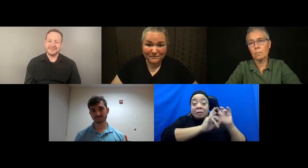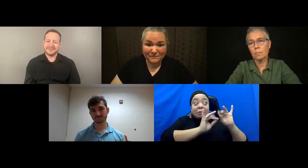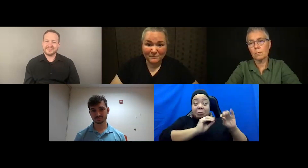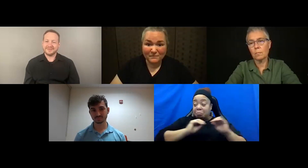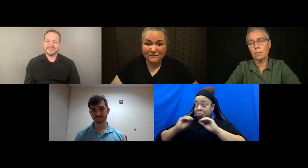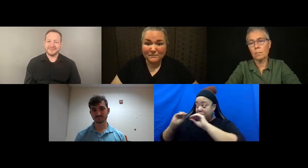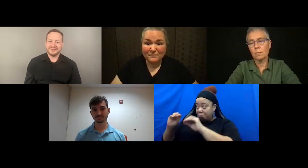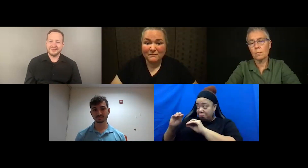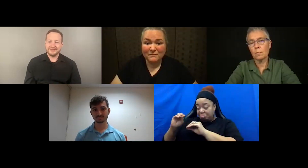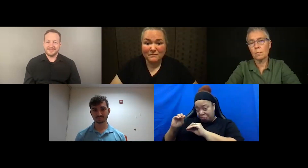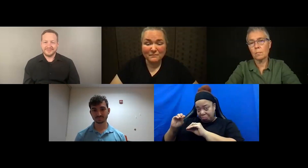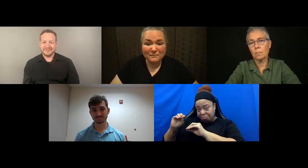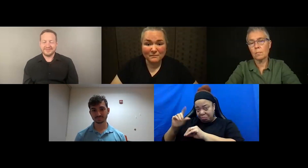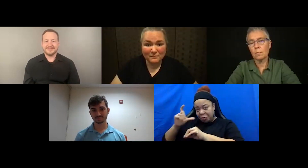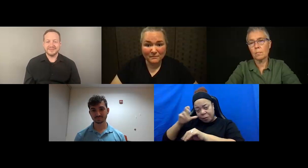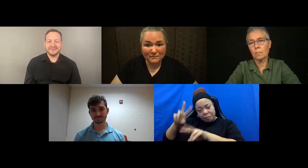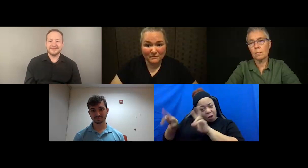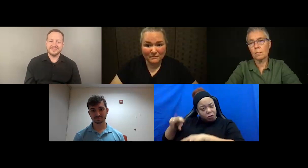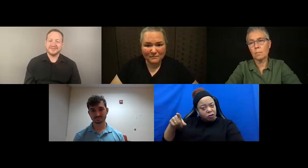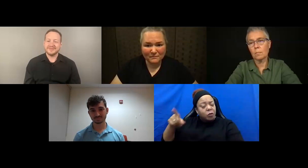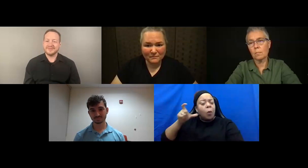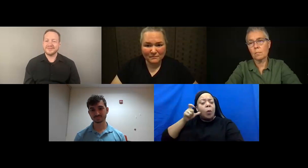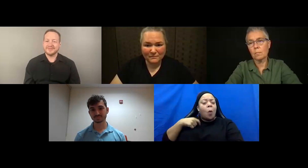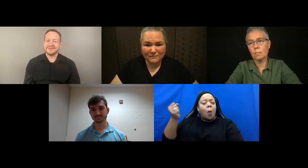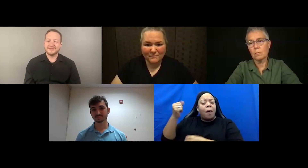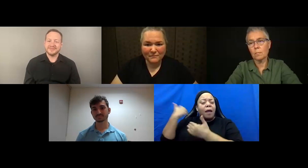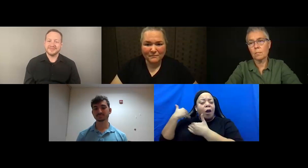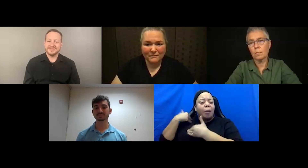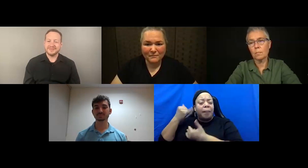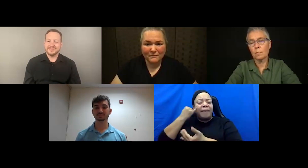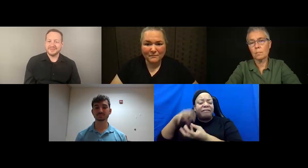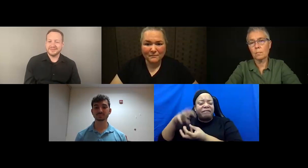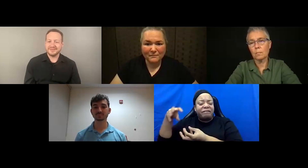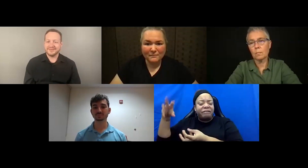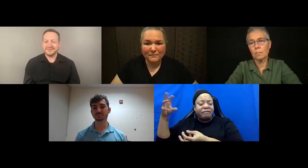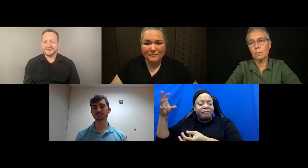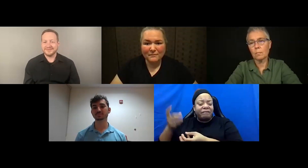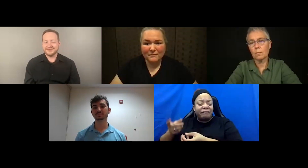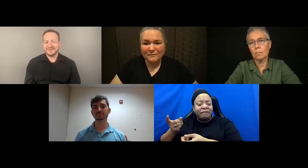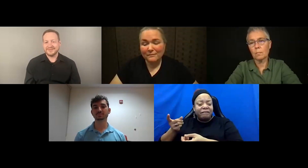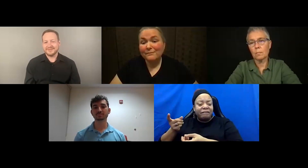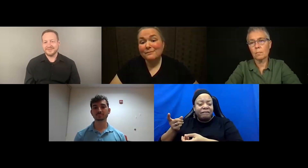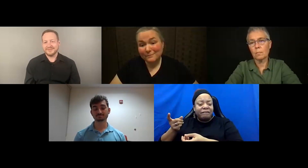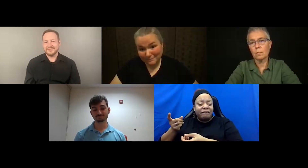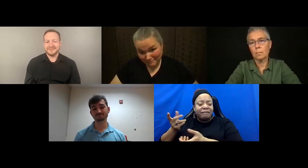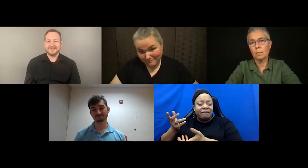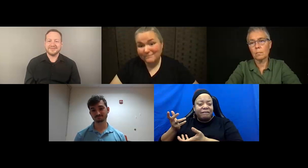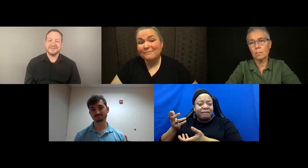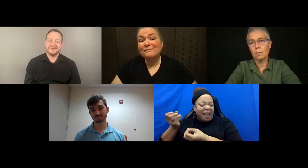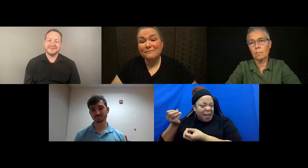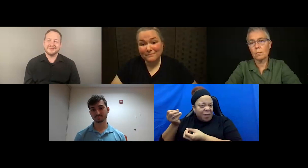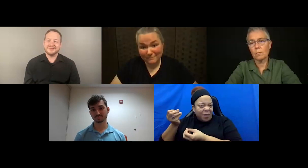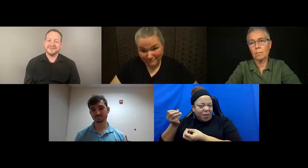We're going to take the Code of Ethics and just put it in there? Who's going to monitor? Who holds the accountability when it spirals out of control? How?